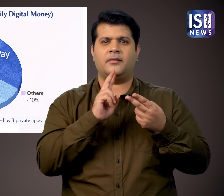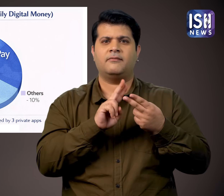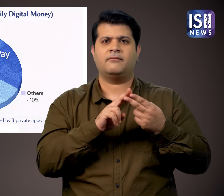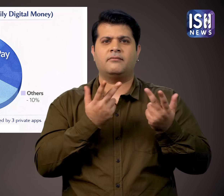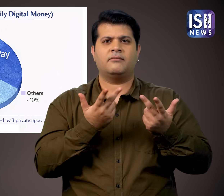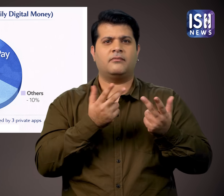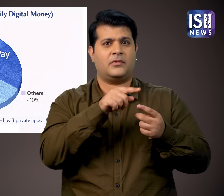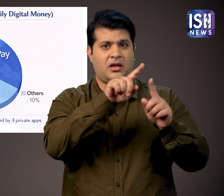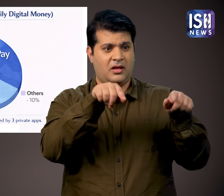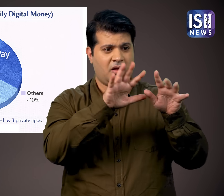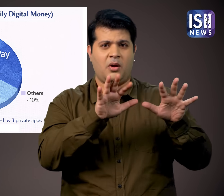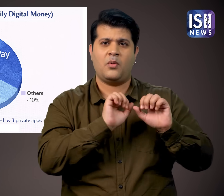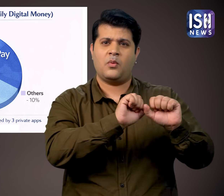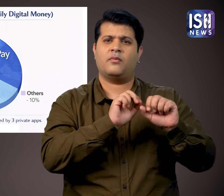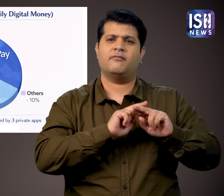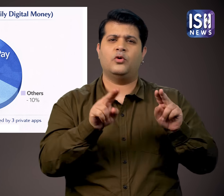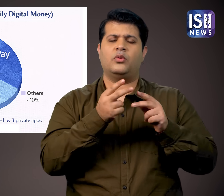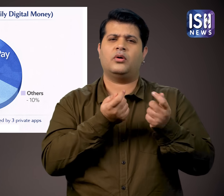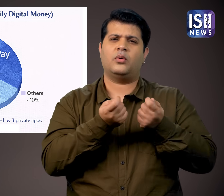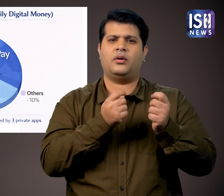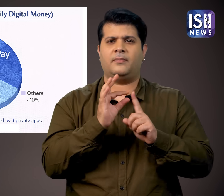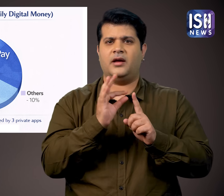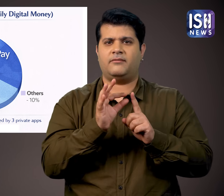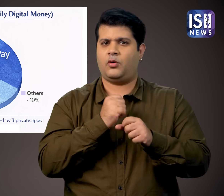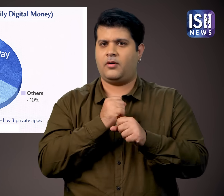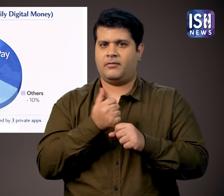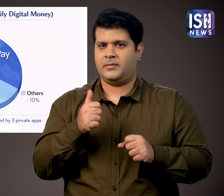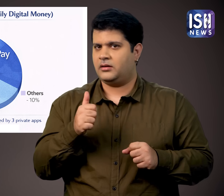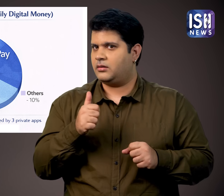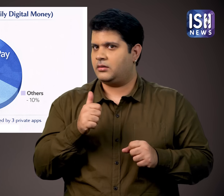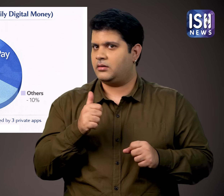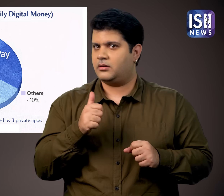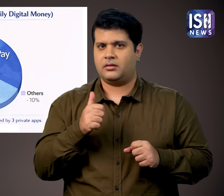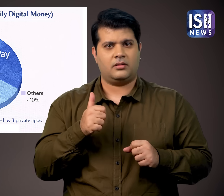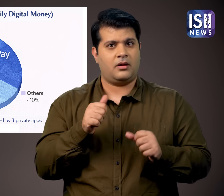All these apps are privately run, not government-owned.